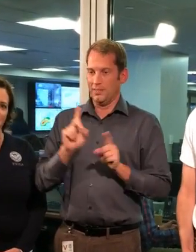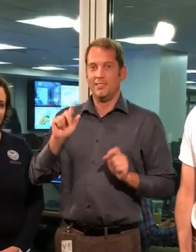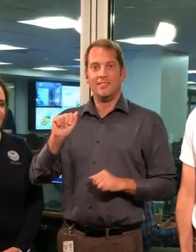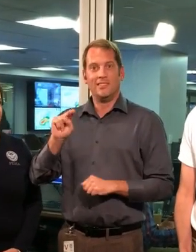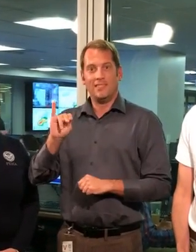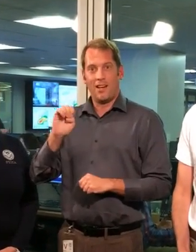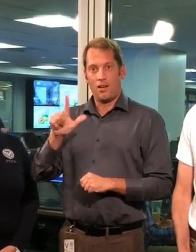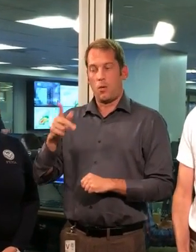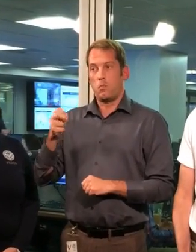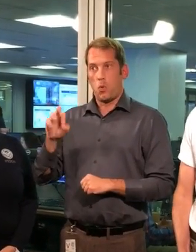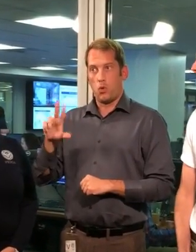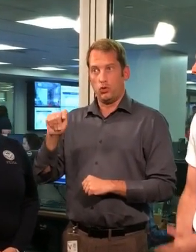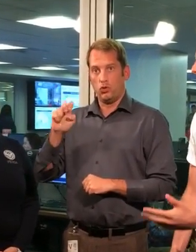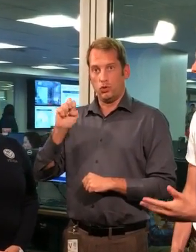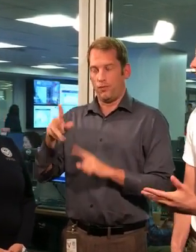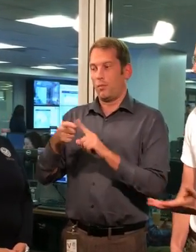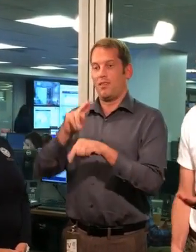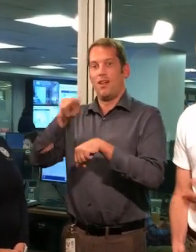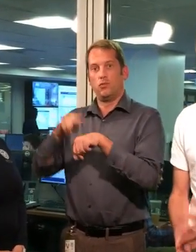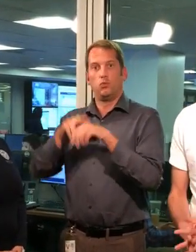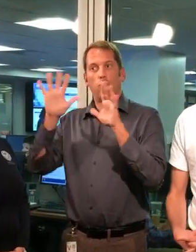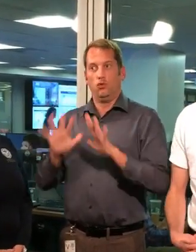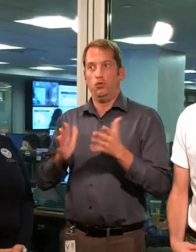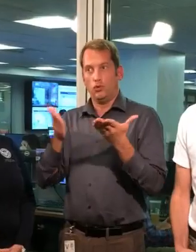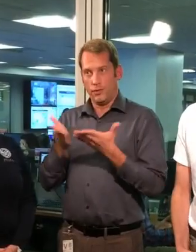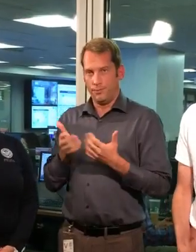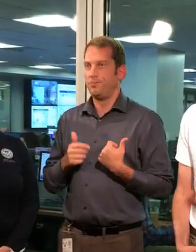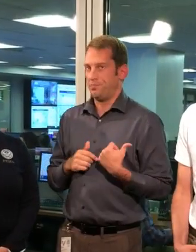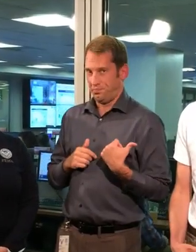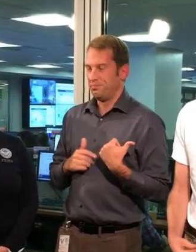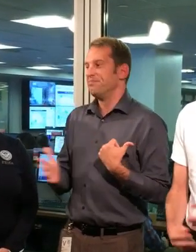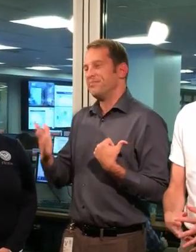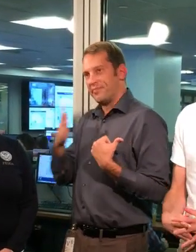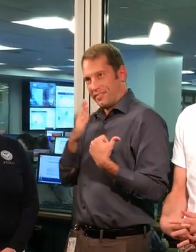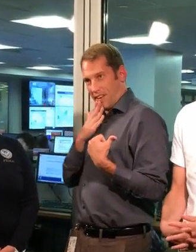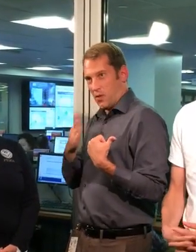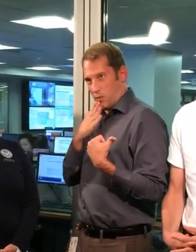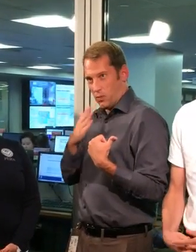update on Hurricane Matthew. Daniel. Well, thank you Beth and as you know, we're tracking Hurricane Matthew.